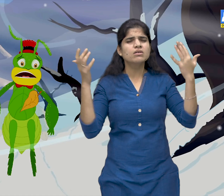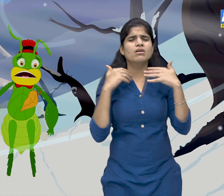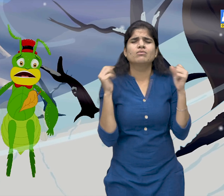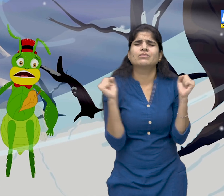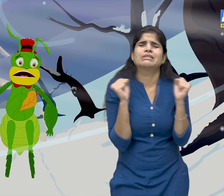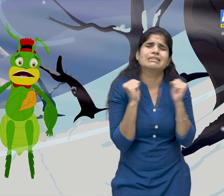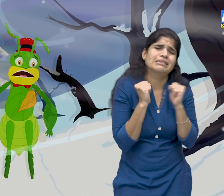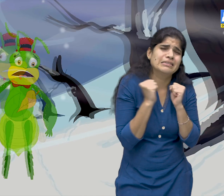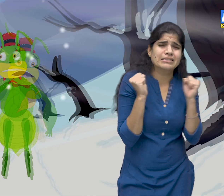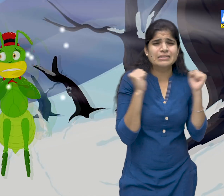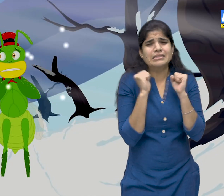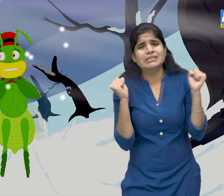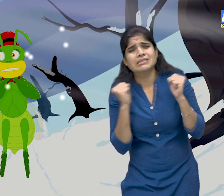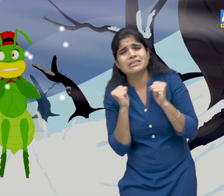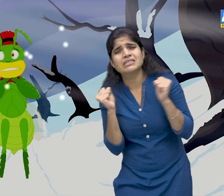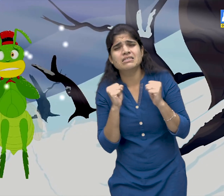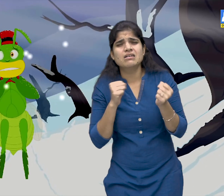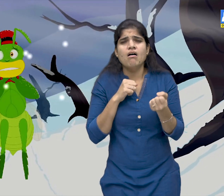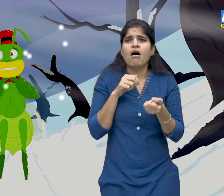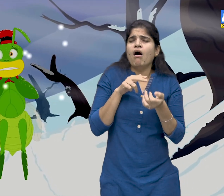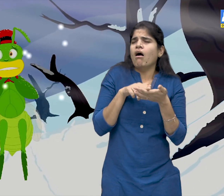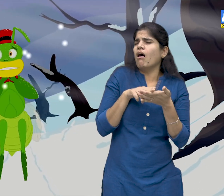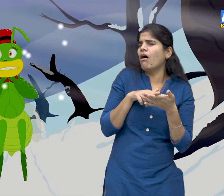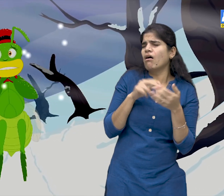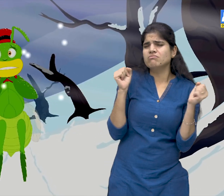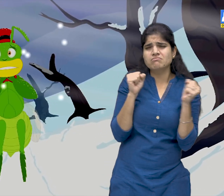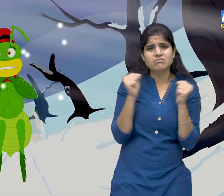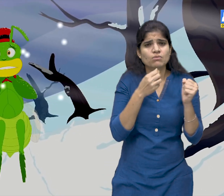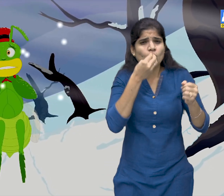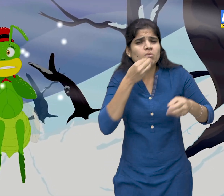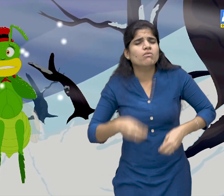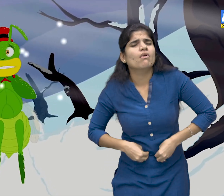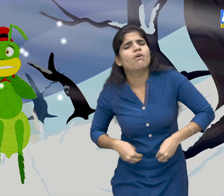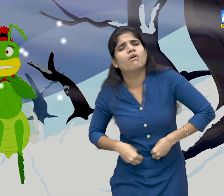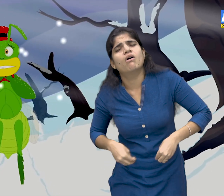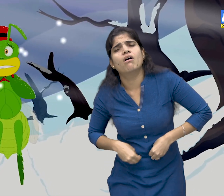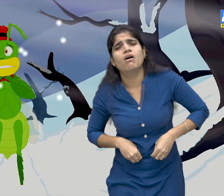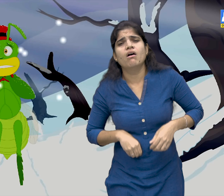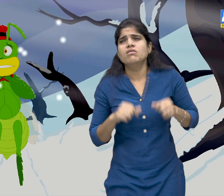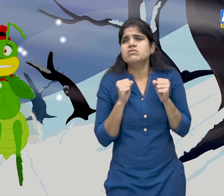Freezing wind was blowing. In this bitter cold , the starved